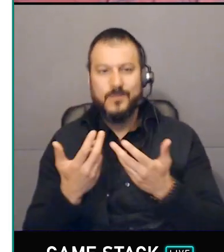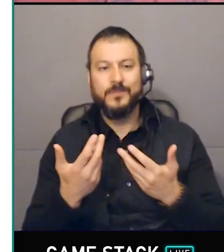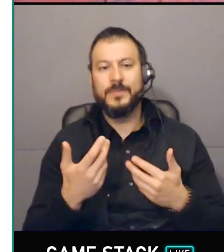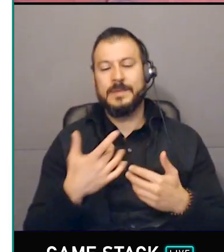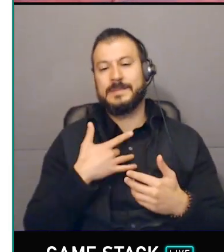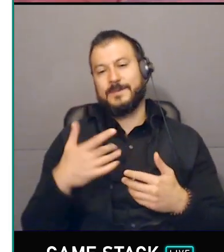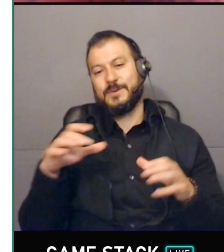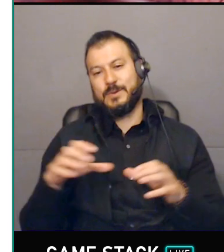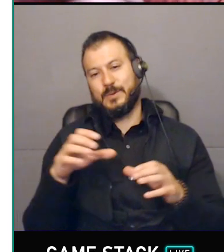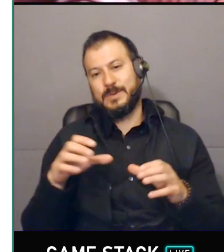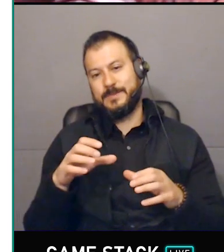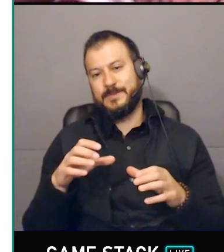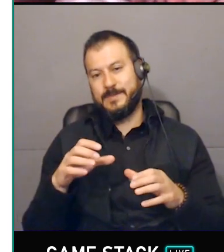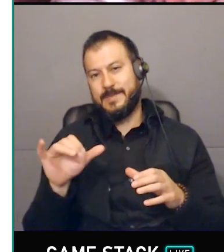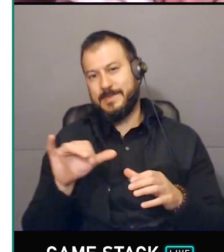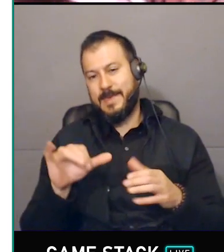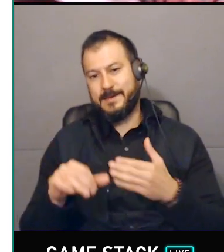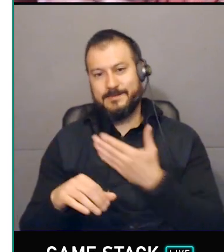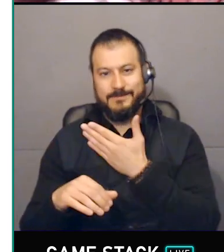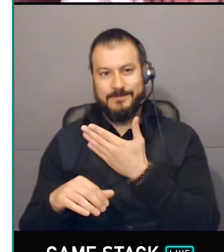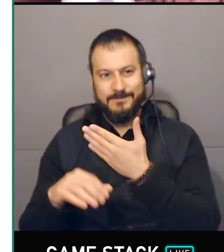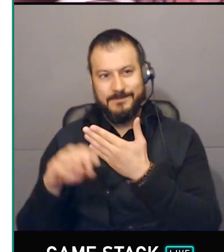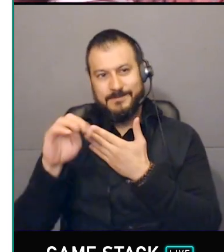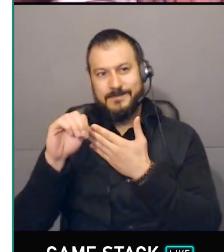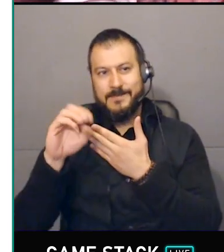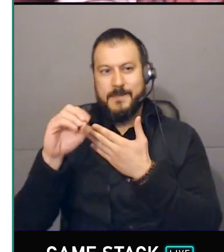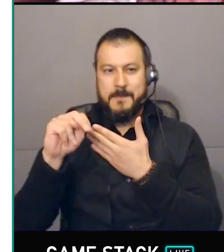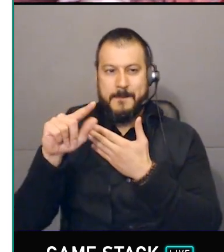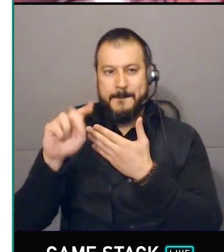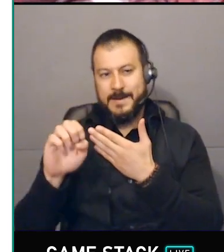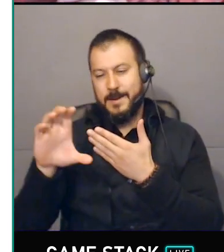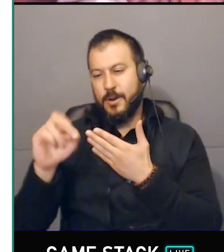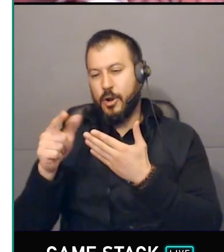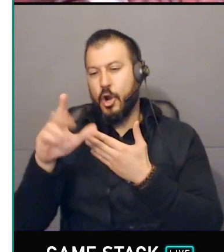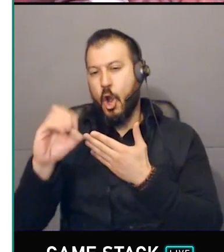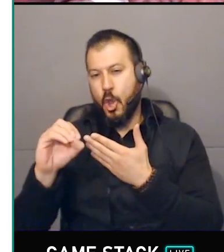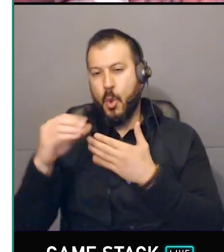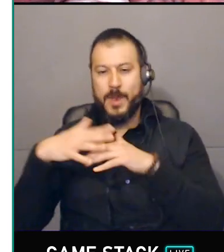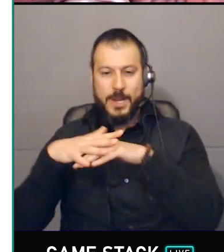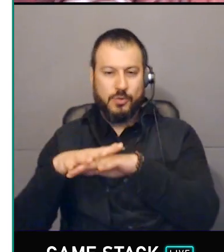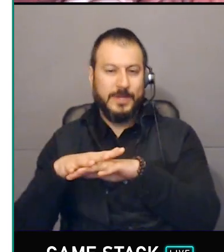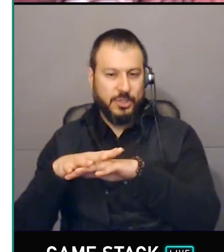Well, typically you do something like Monte Carlo integration to numerically sample your integral.